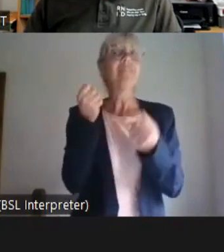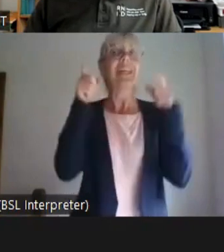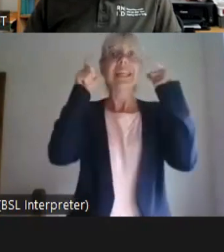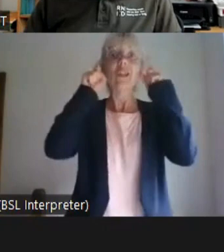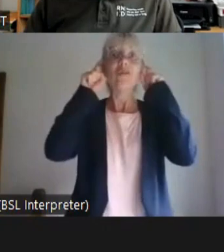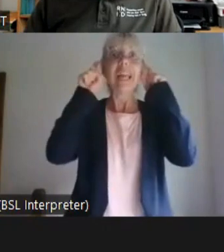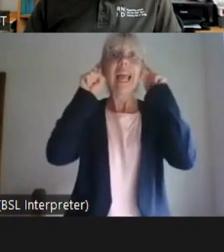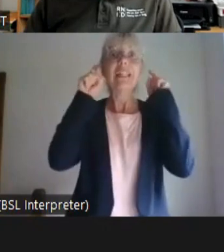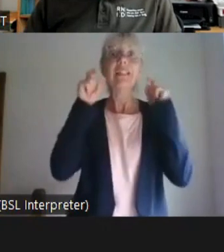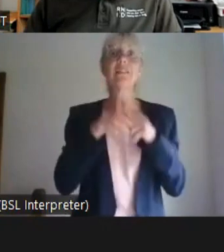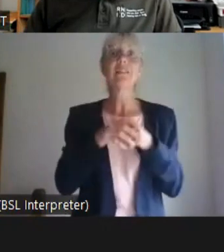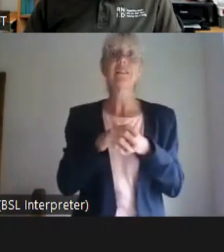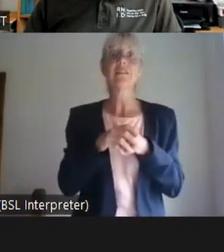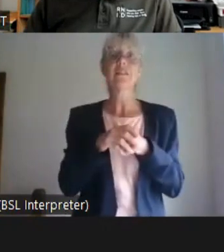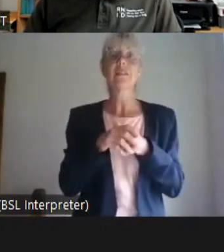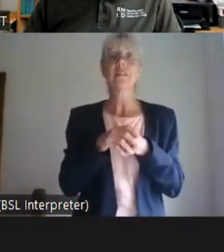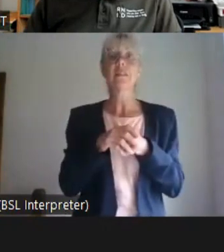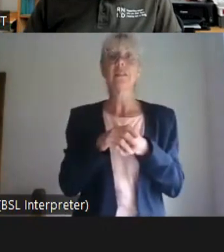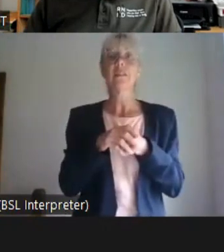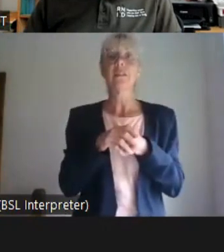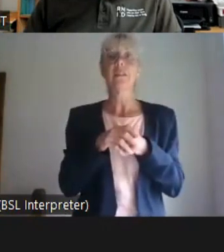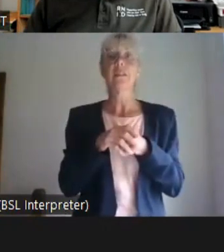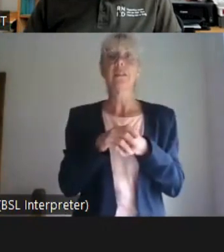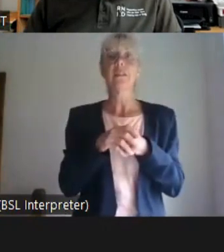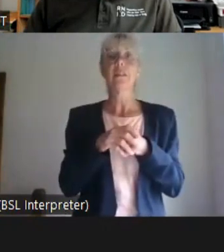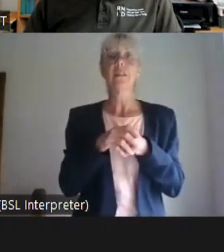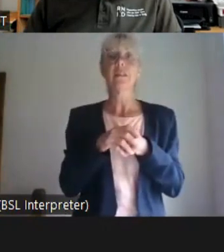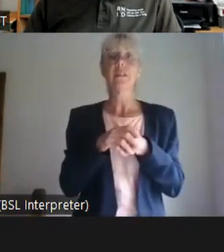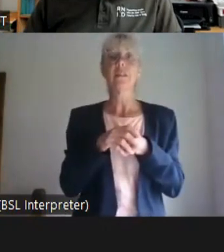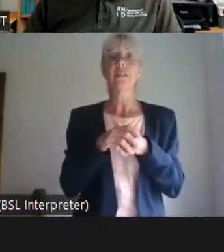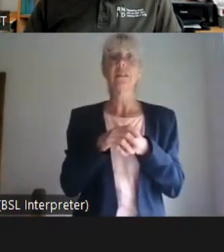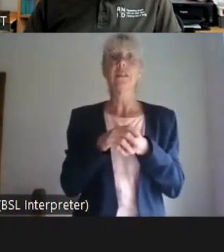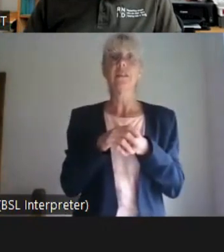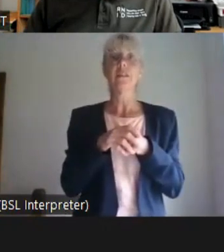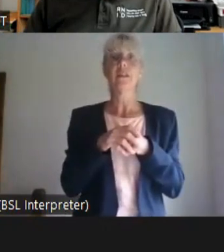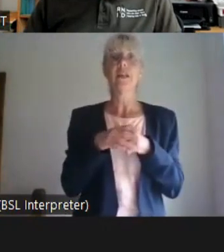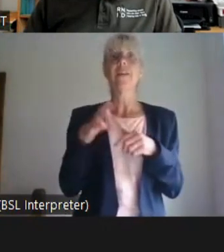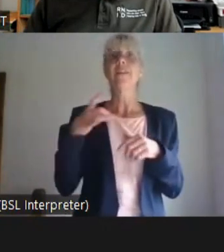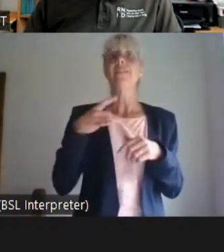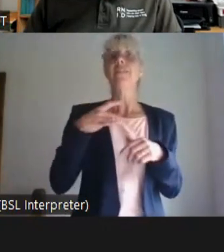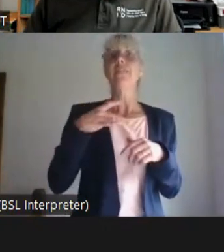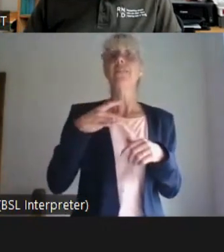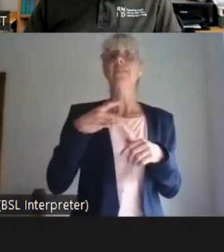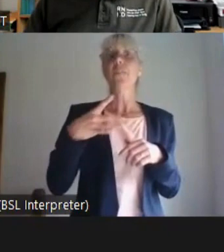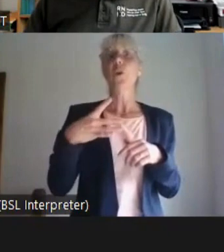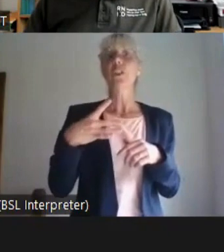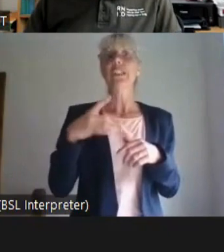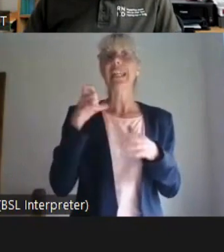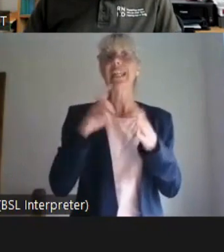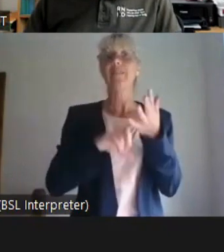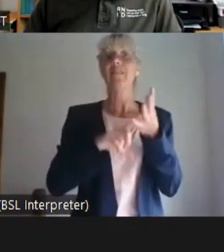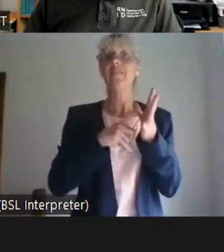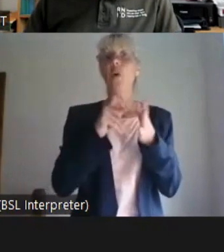um and I think um volunteering for CLAPA for about 20 years on and off